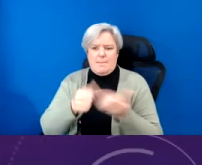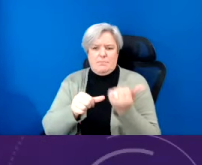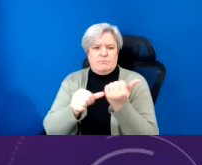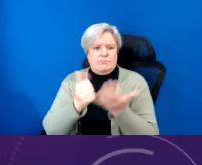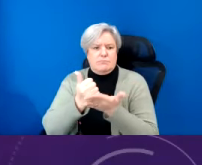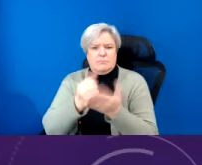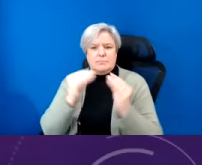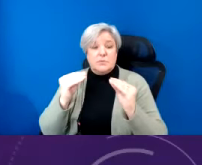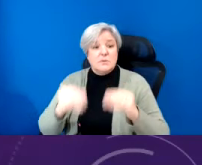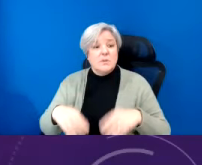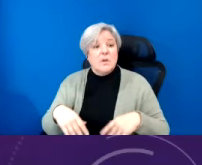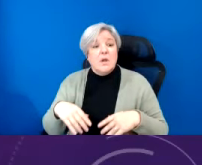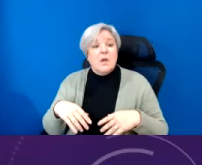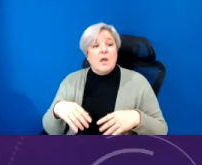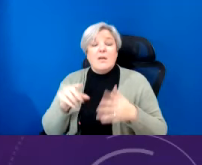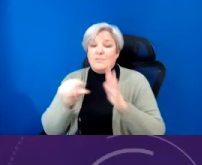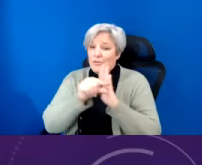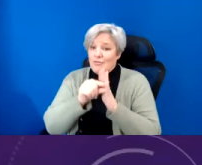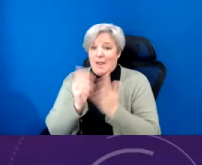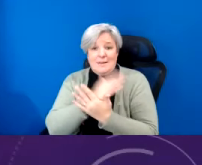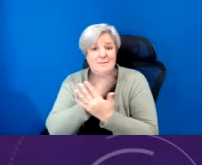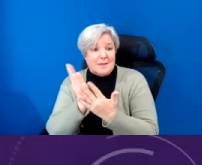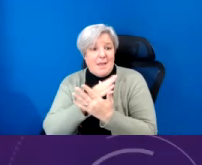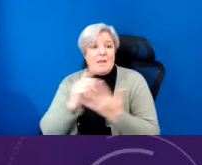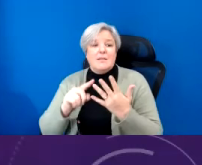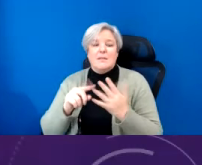There's also a grading scale, and then the attendance legend